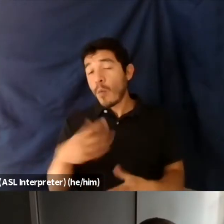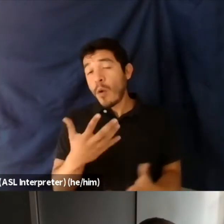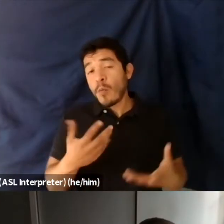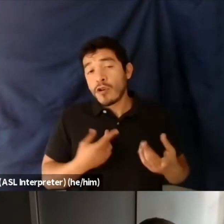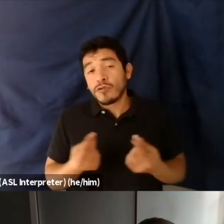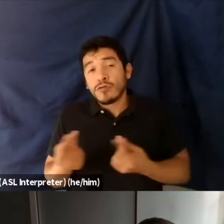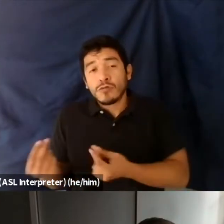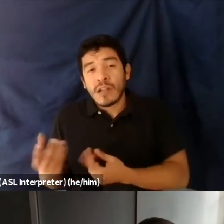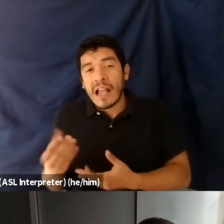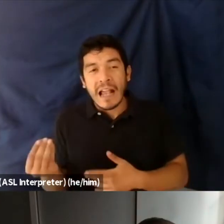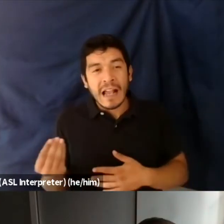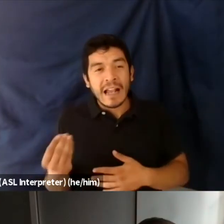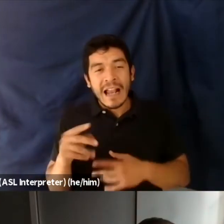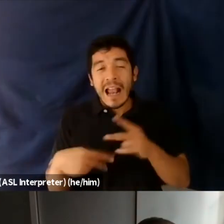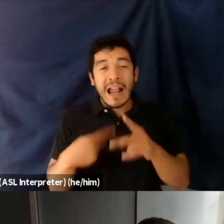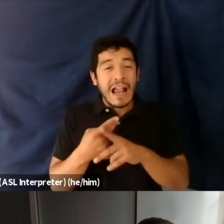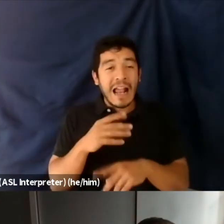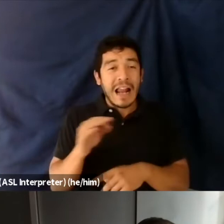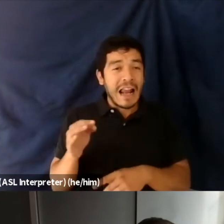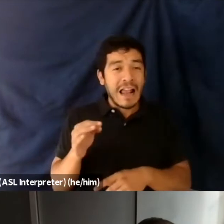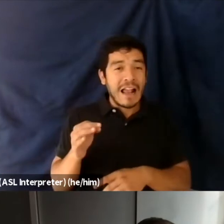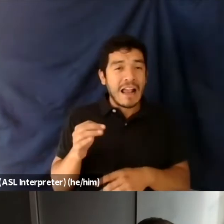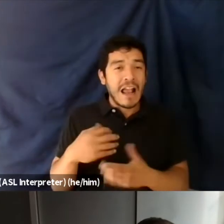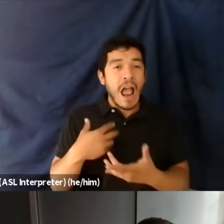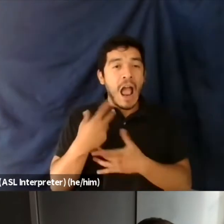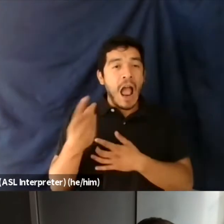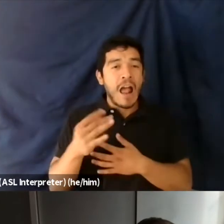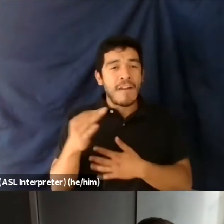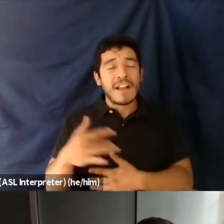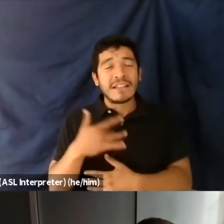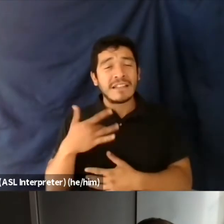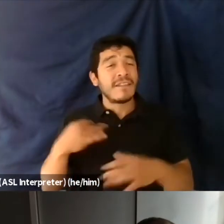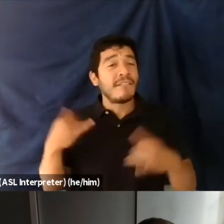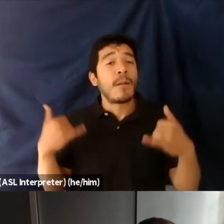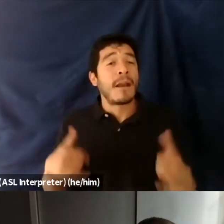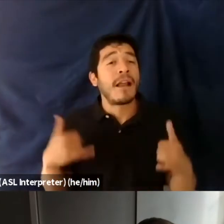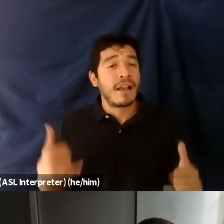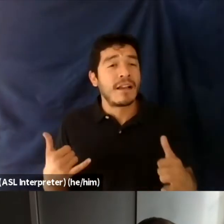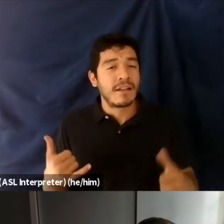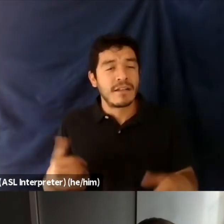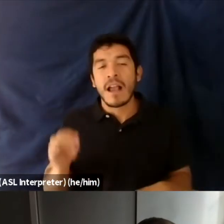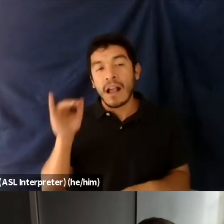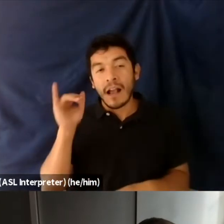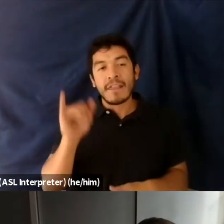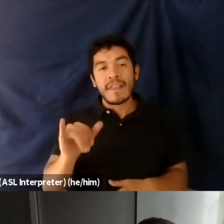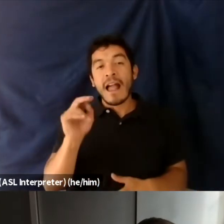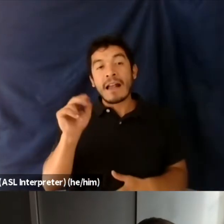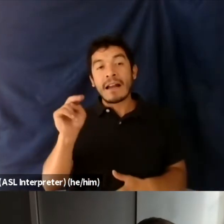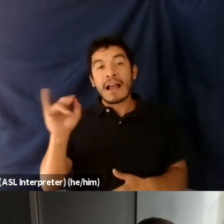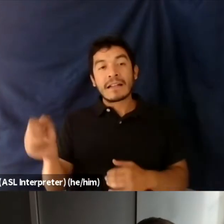And it's like, it's sort of, we come at it with a sense of play and that's, you know, that's nanny's house, that's the forest.